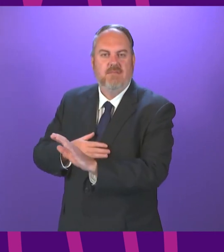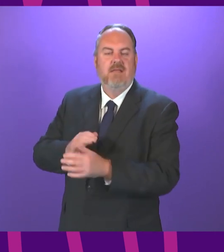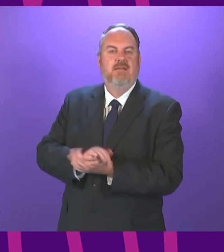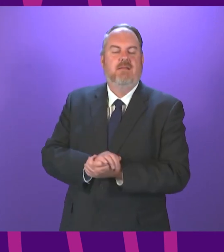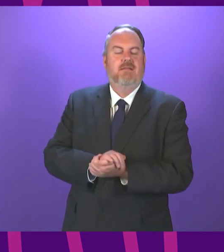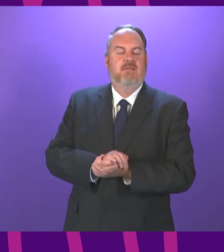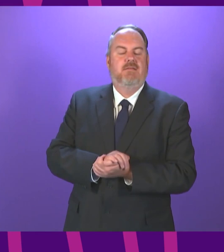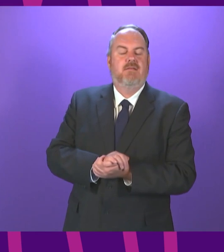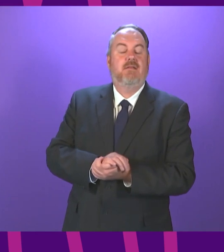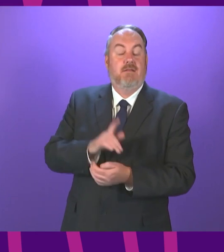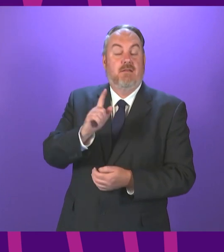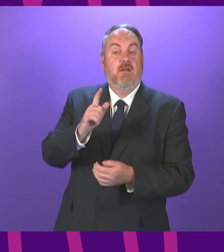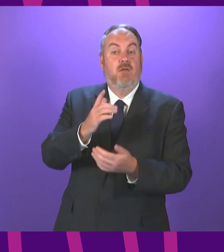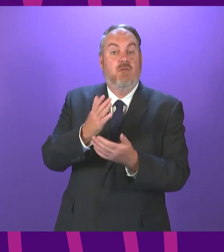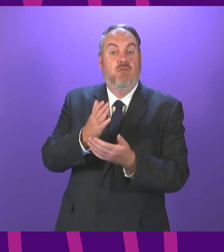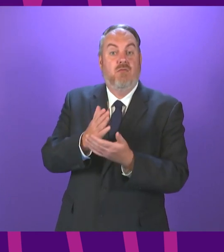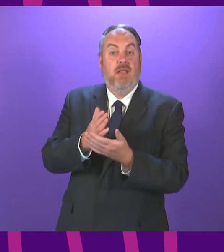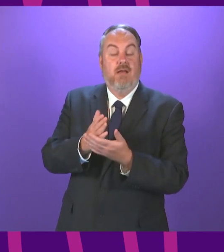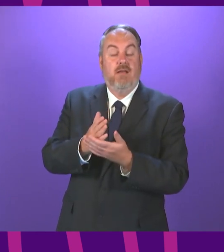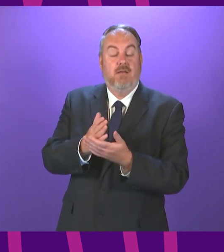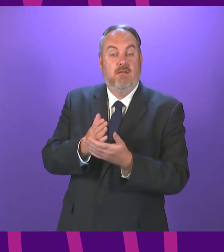We have been clear—I have made it clear again today—that easing of restrictions